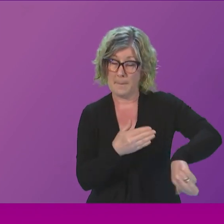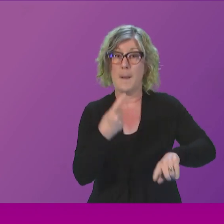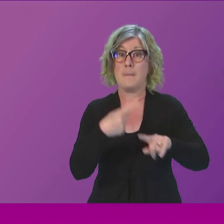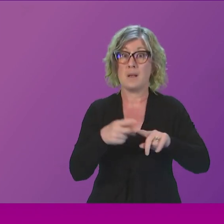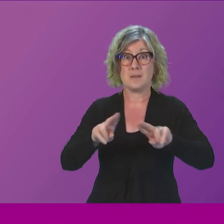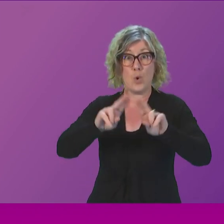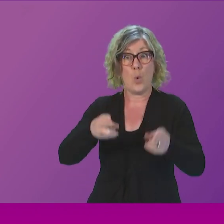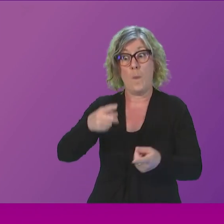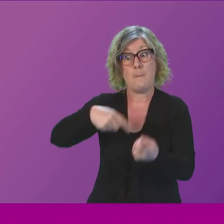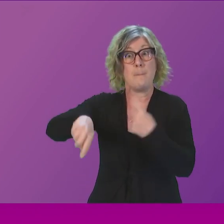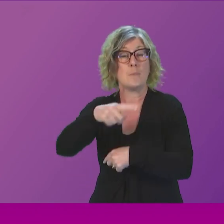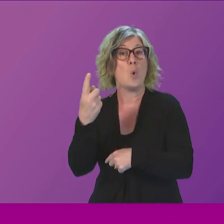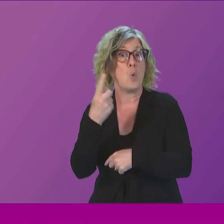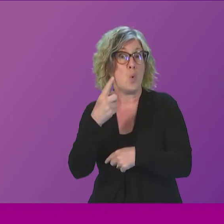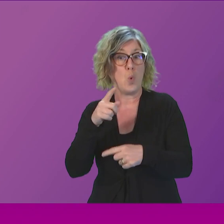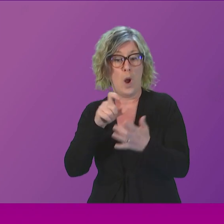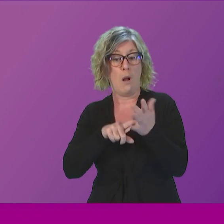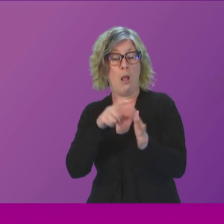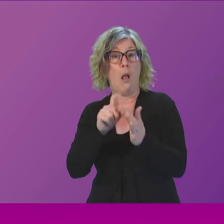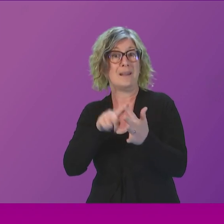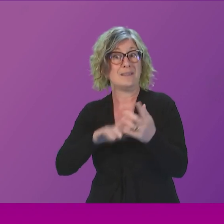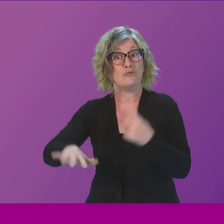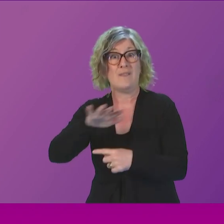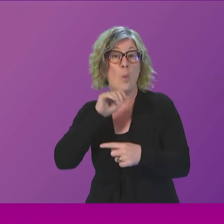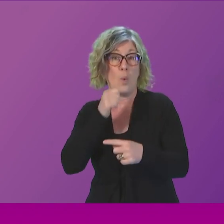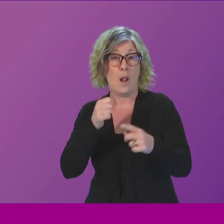rescue boat crew, which covers the River Clyde, will be removed, and 15 positions will be